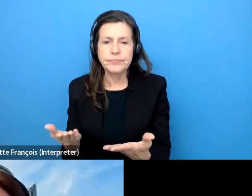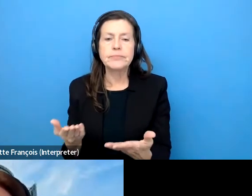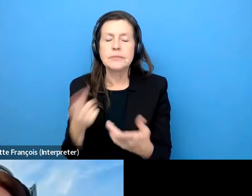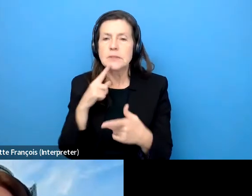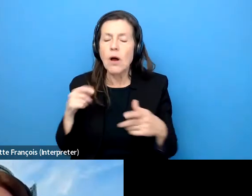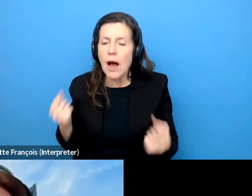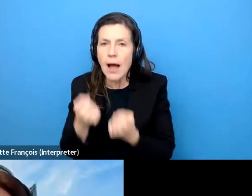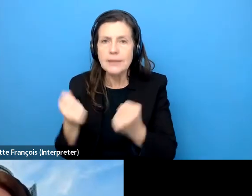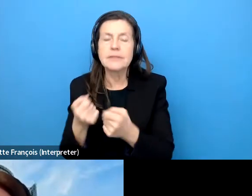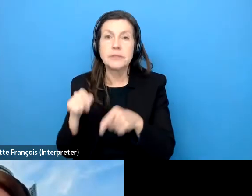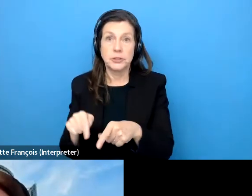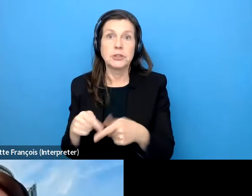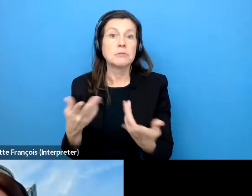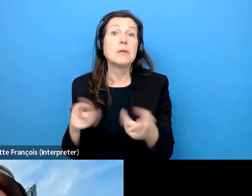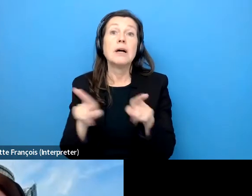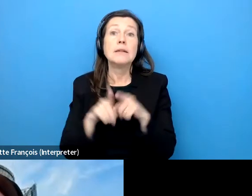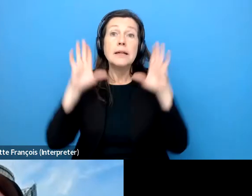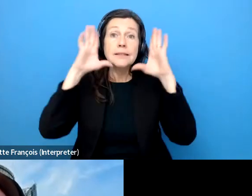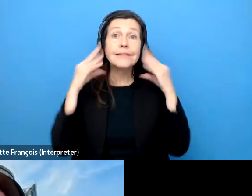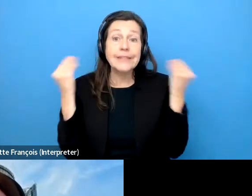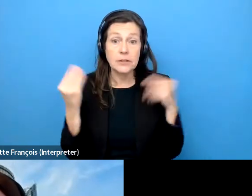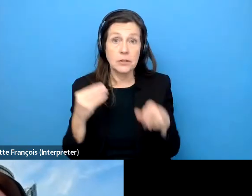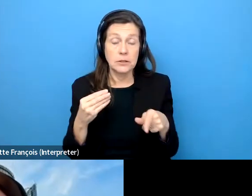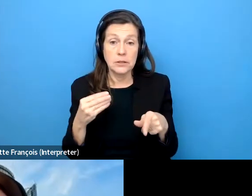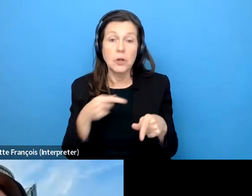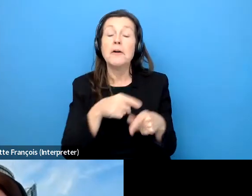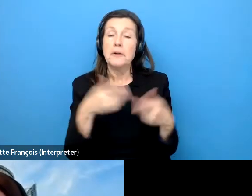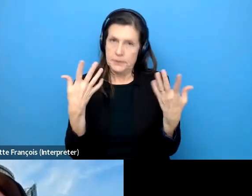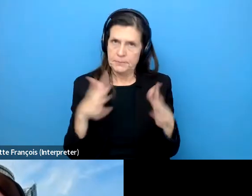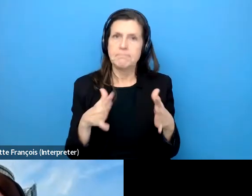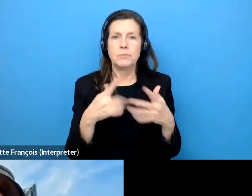and in some countries they're talking with organizations